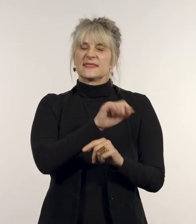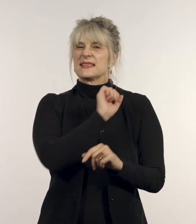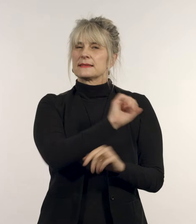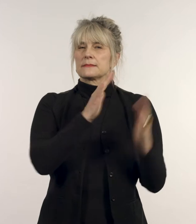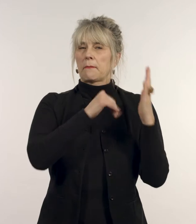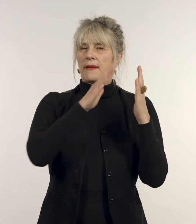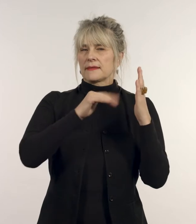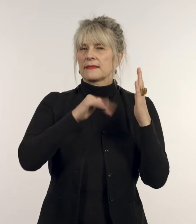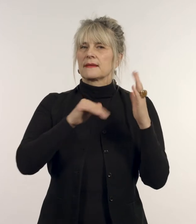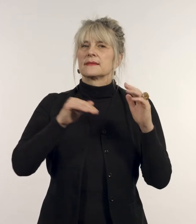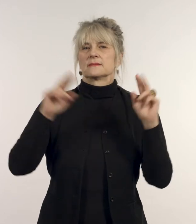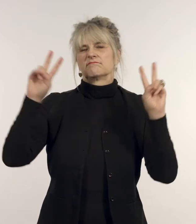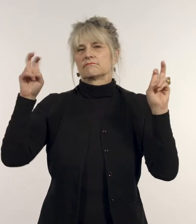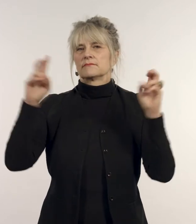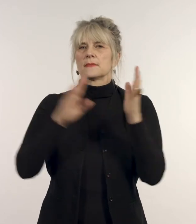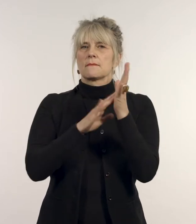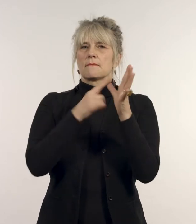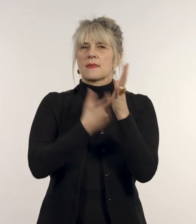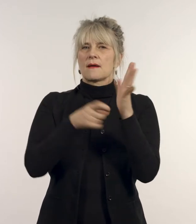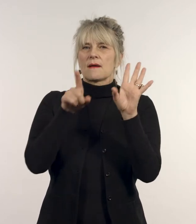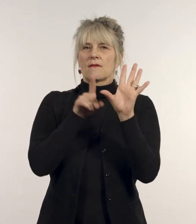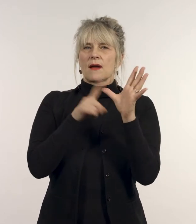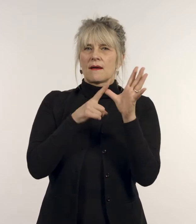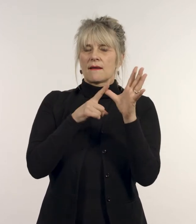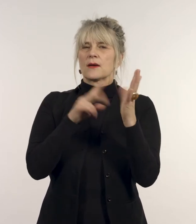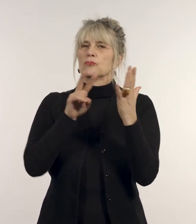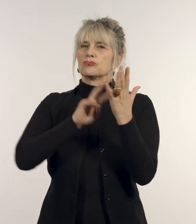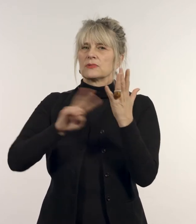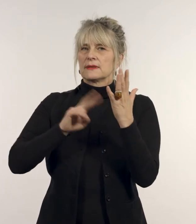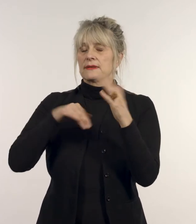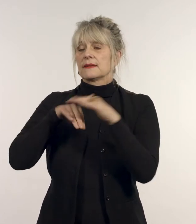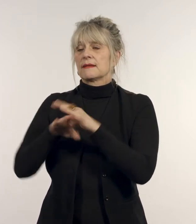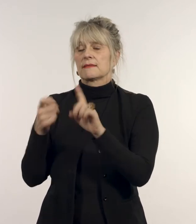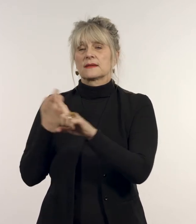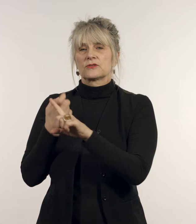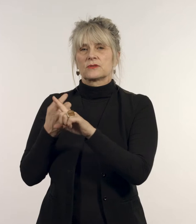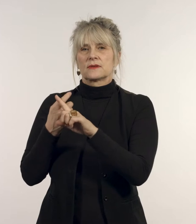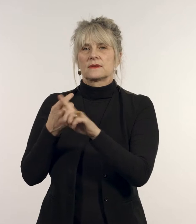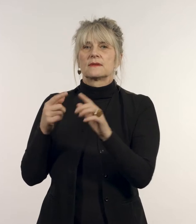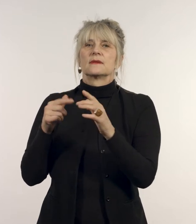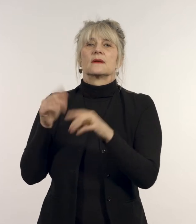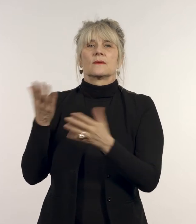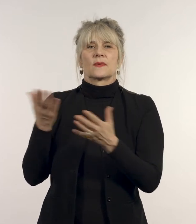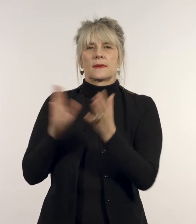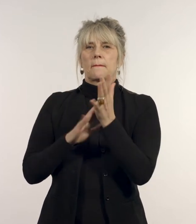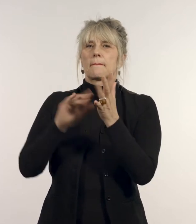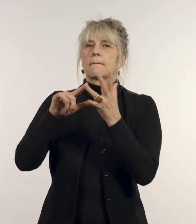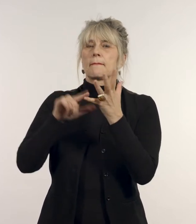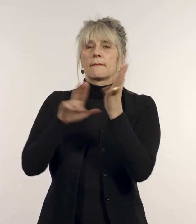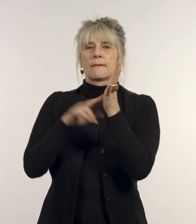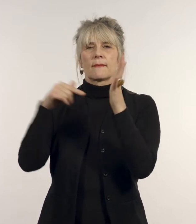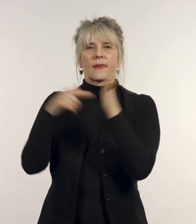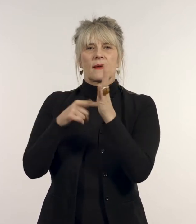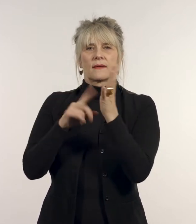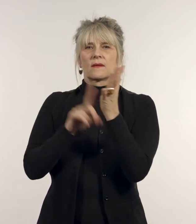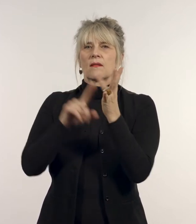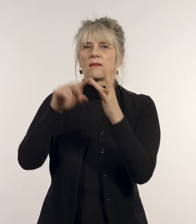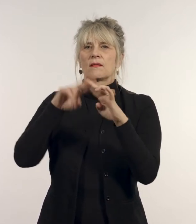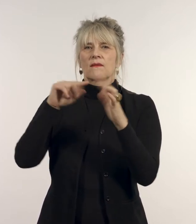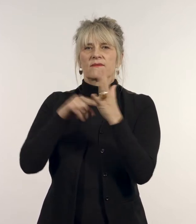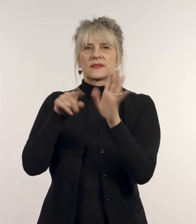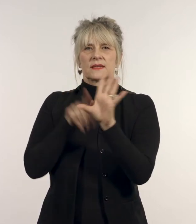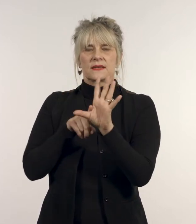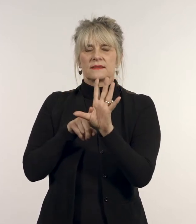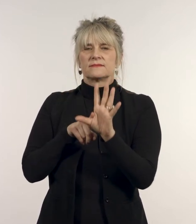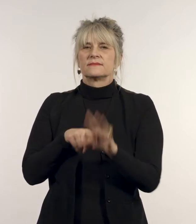Artwork Title: Mara reading, in the kitchen at Mount Lofty.